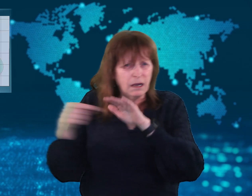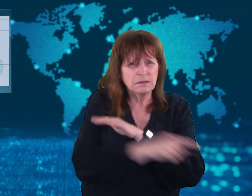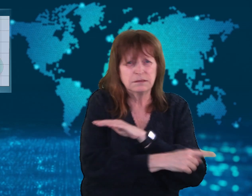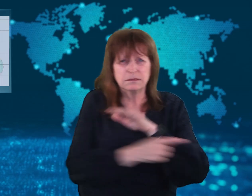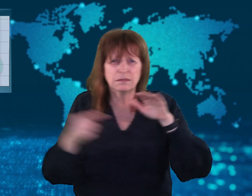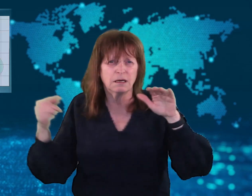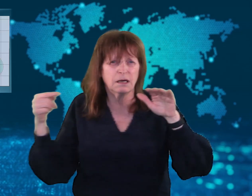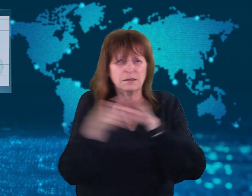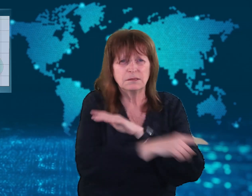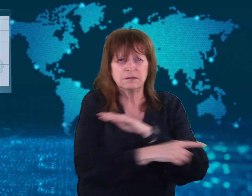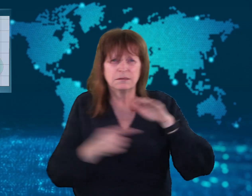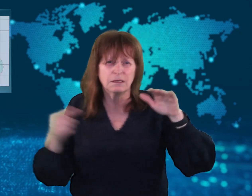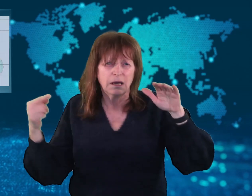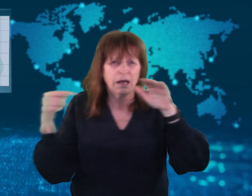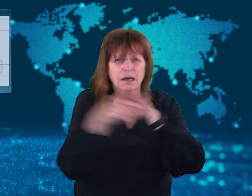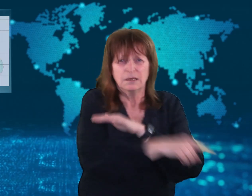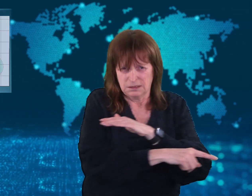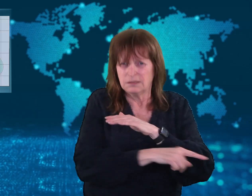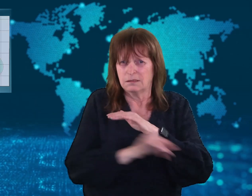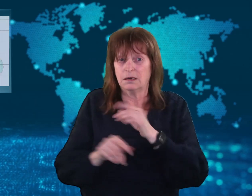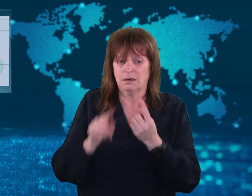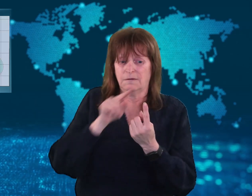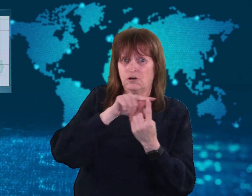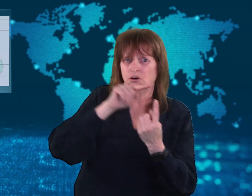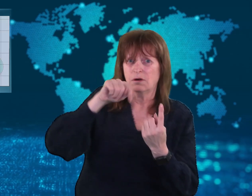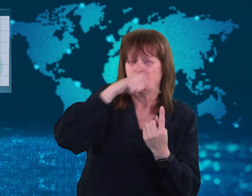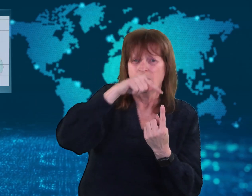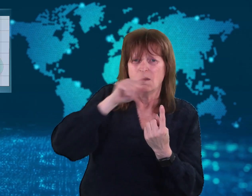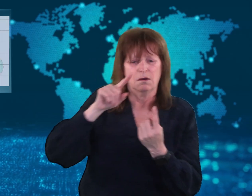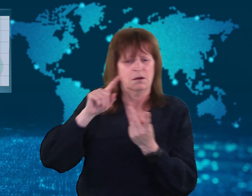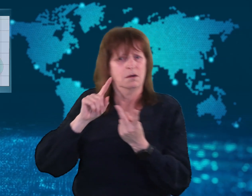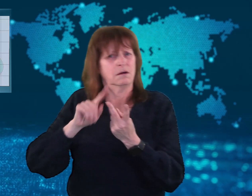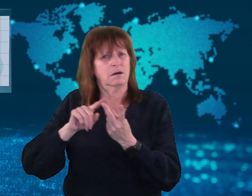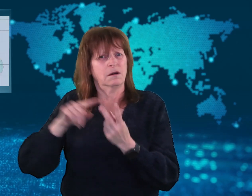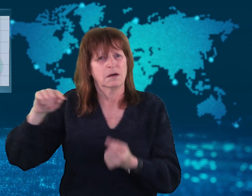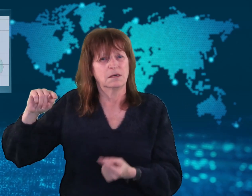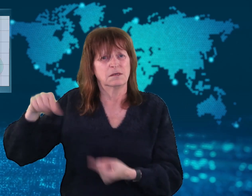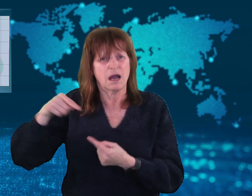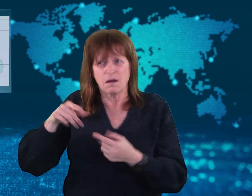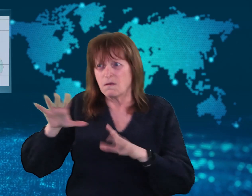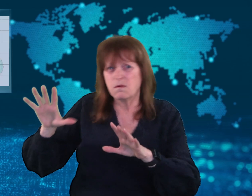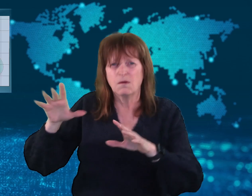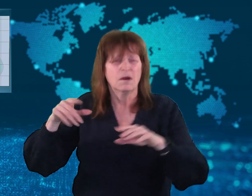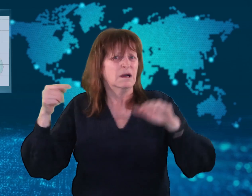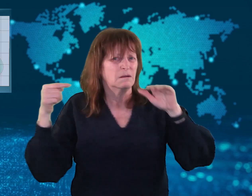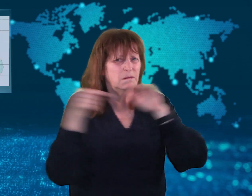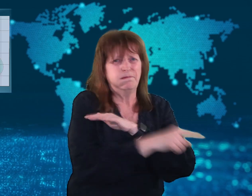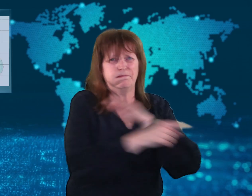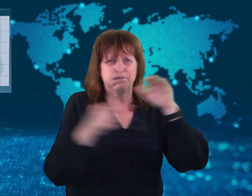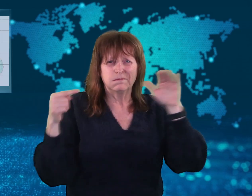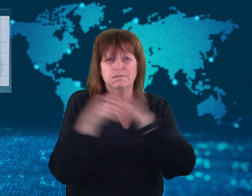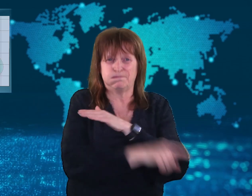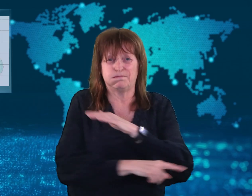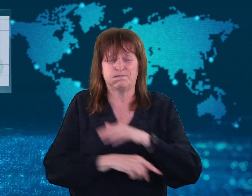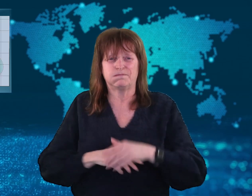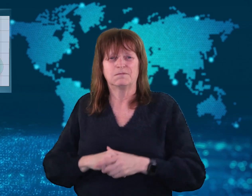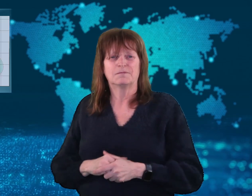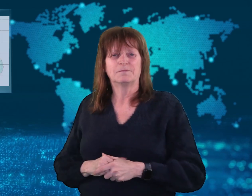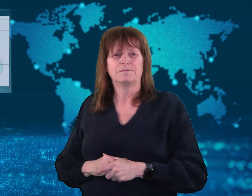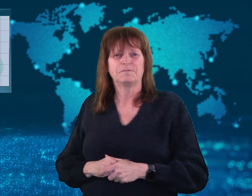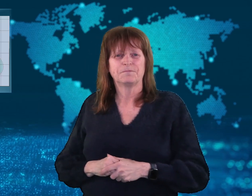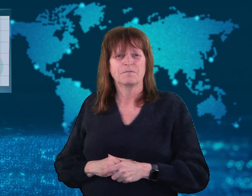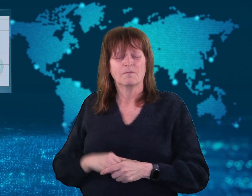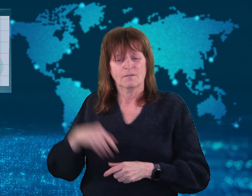and dangerous swells of water.